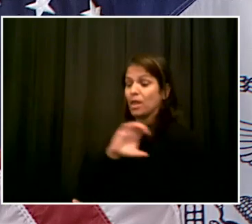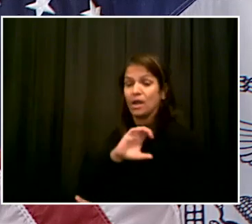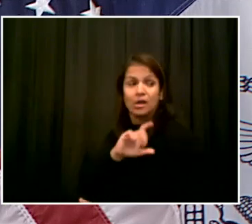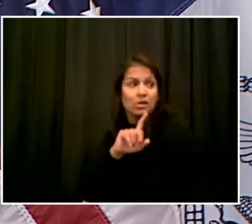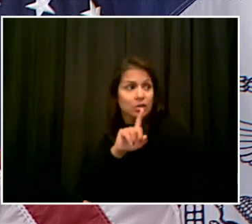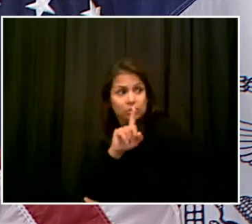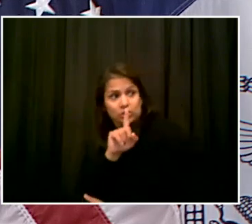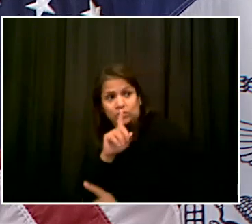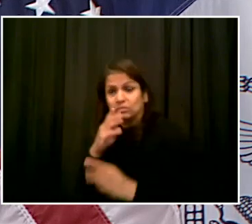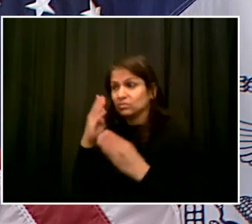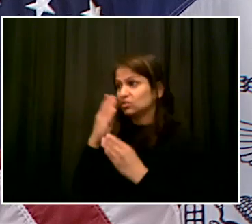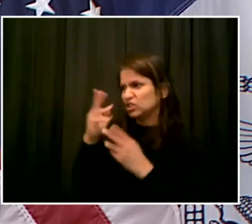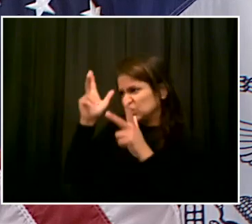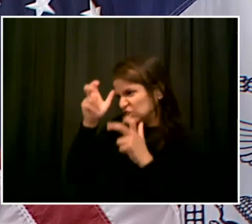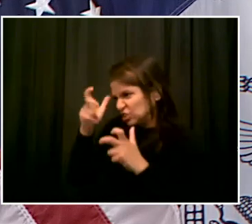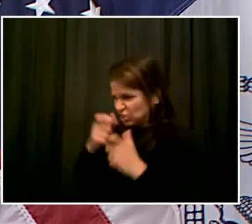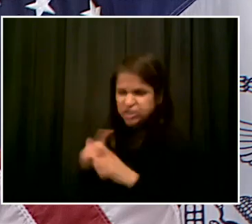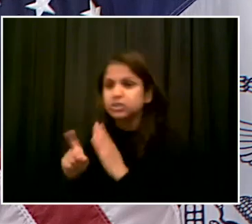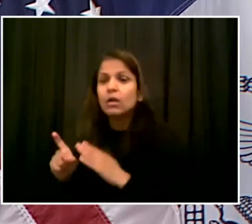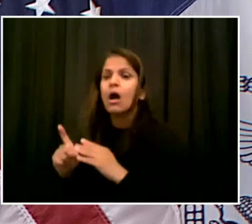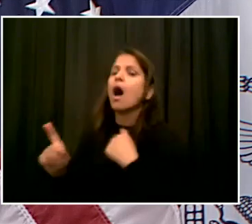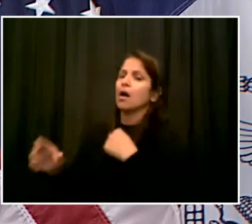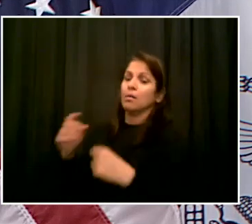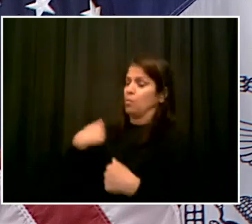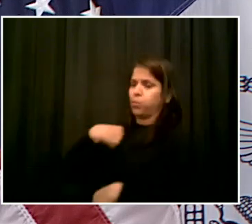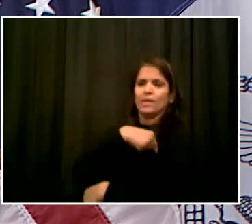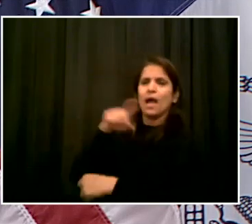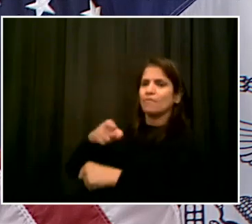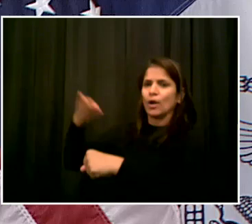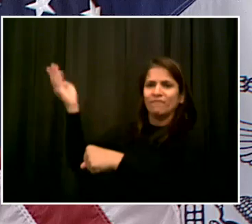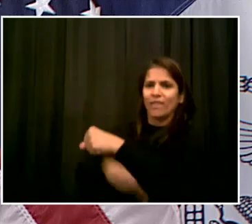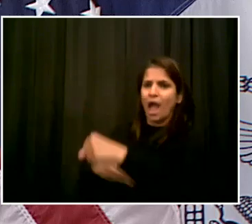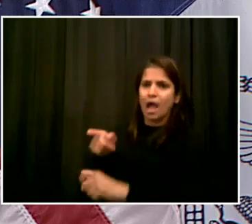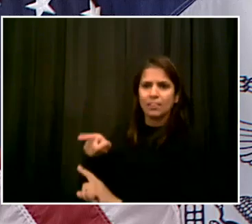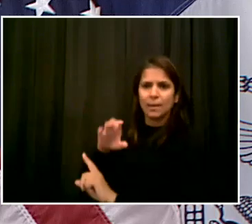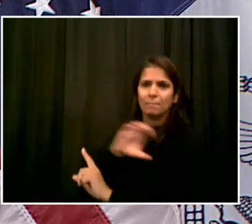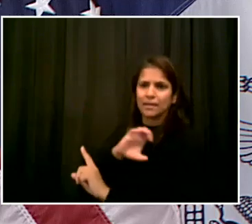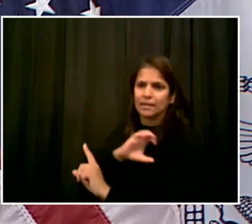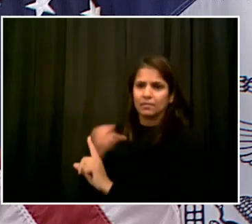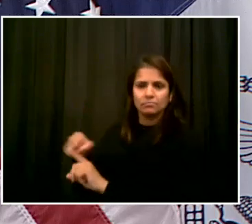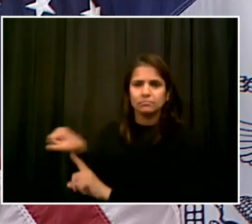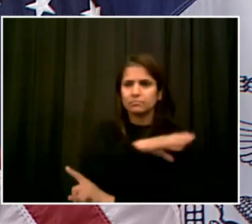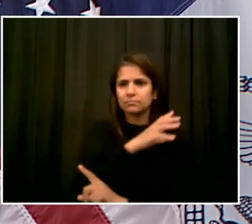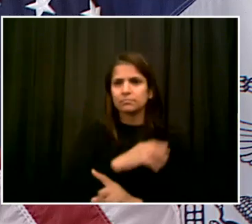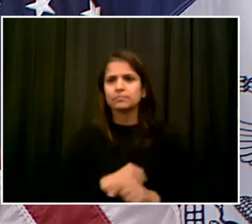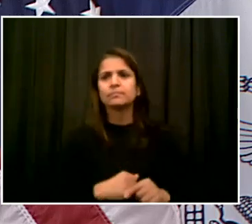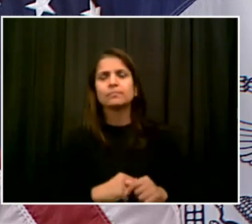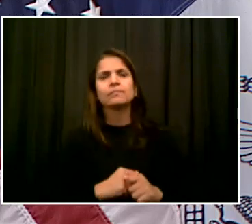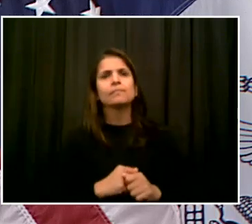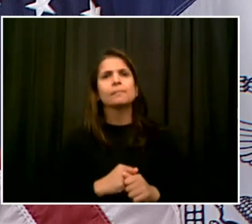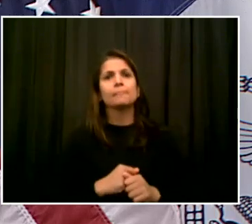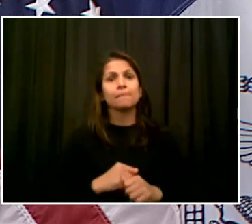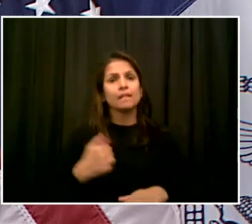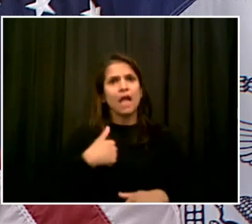POLICE OFFICERS WHO DO NOT SEEM TOFI T IN THAT PRECINCT OR TO B AEBLE TO WORK WITH COMMUNITIES. WDO A BETTER JOB OF